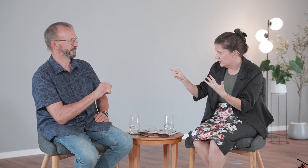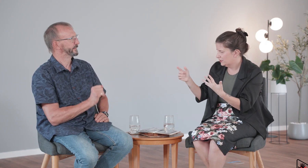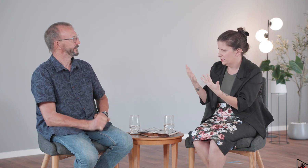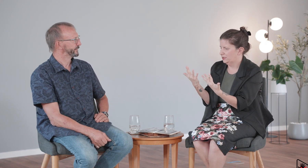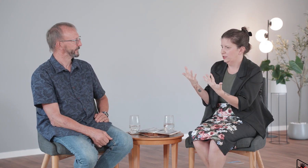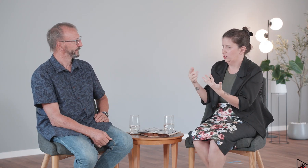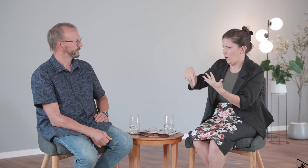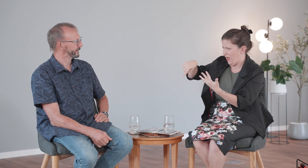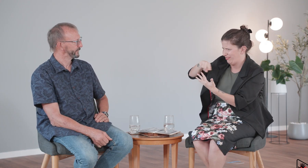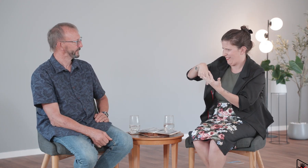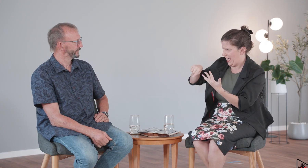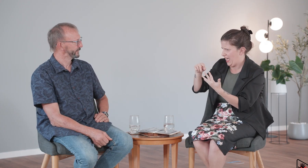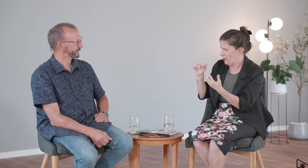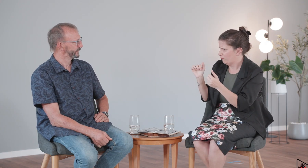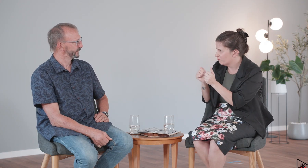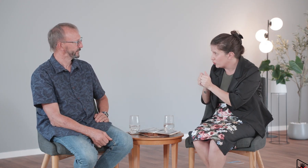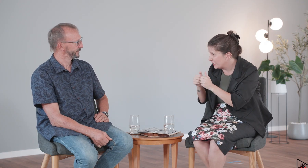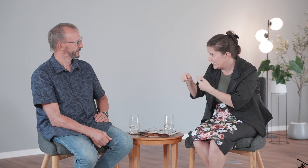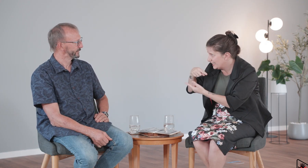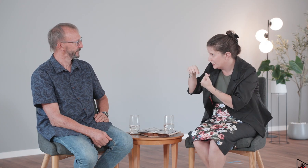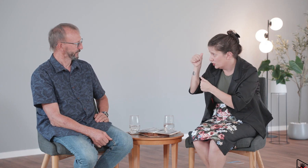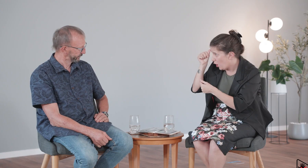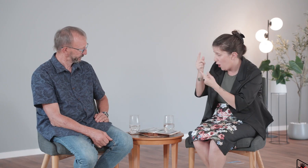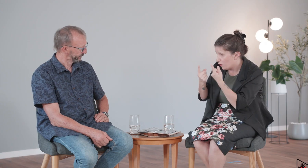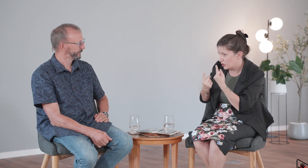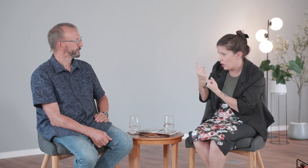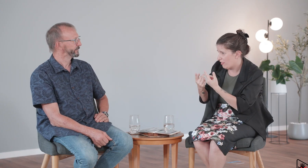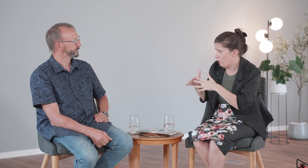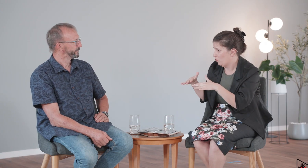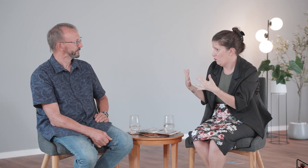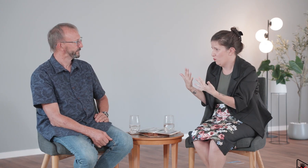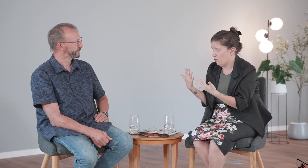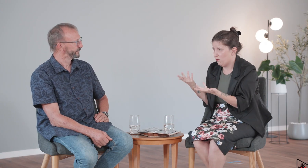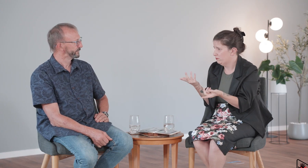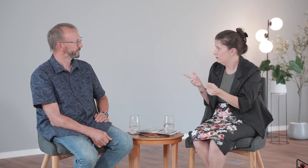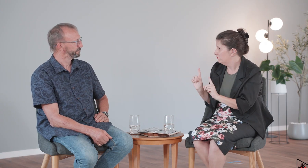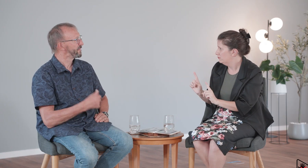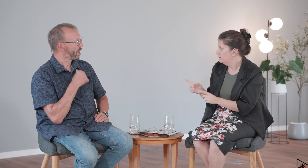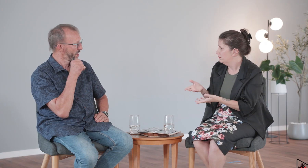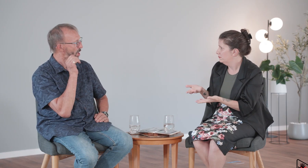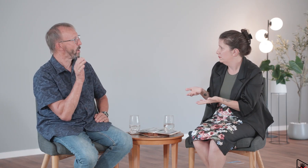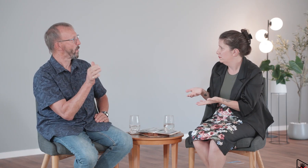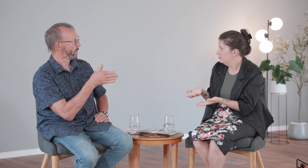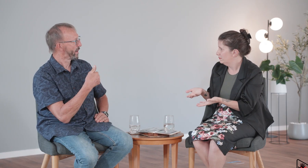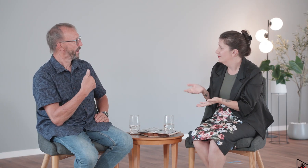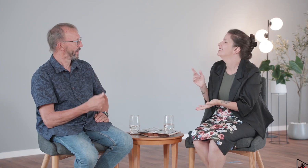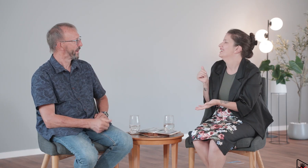weren't there? Yeah, that's right. And were you all friends? Did you all know each other? Yeah,